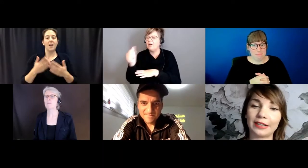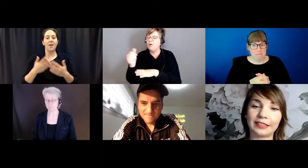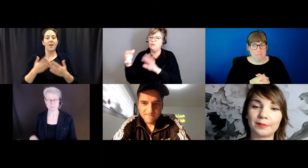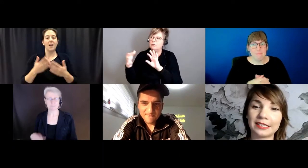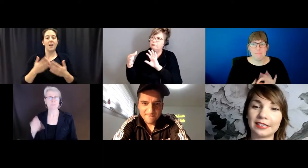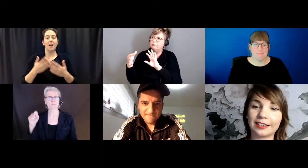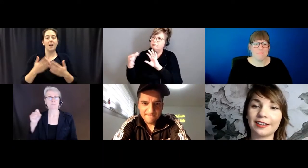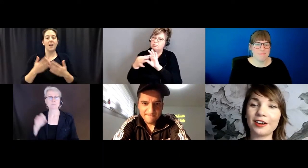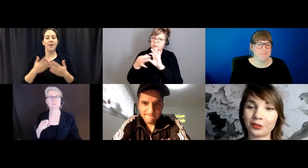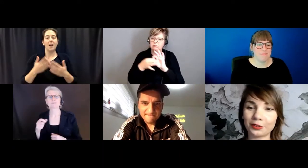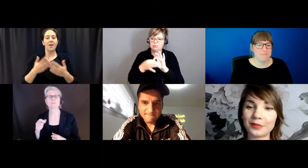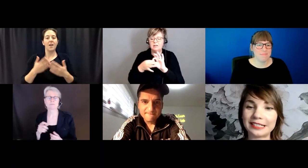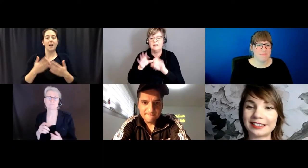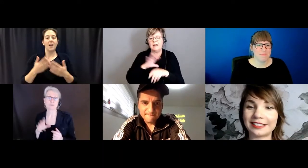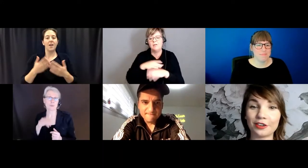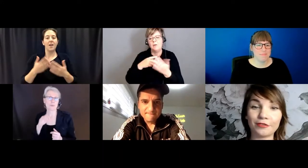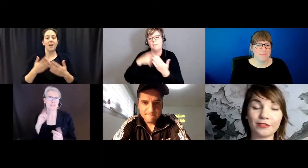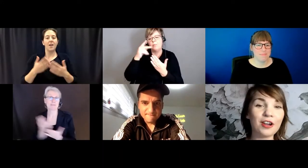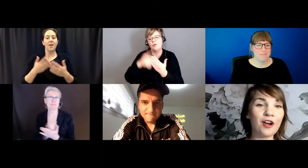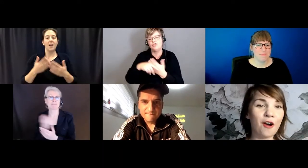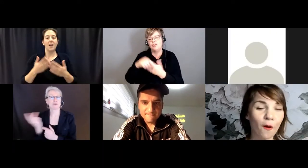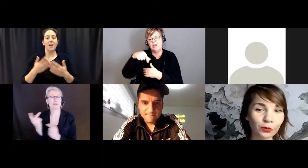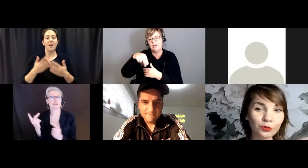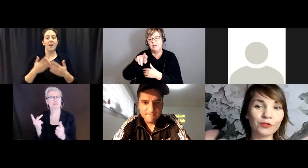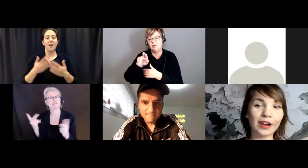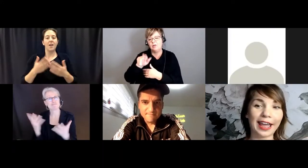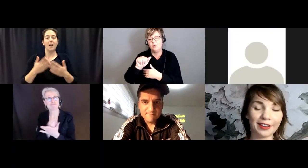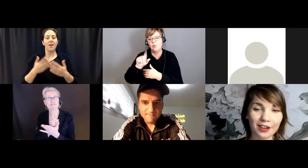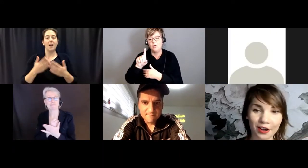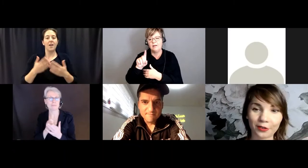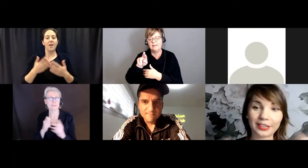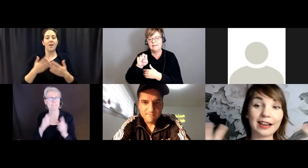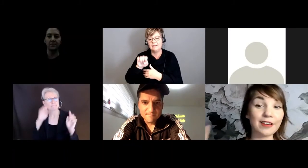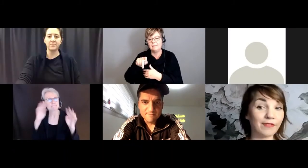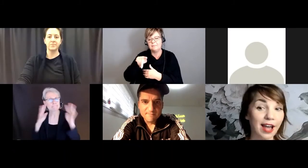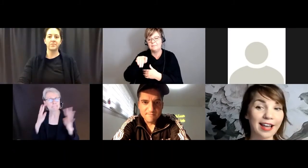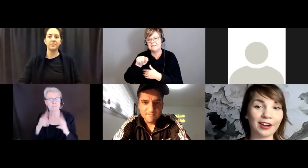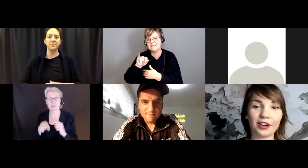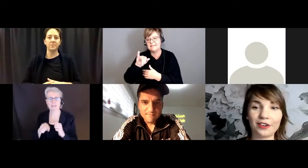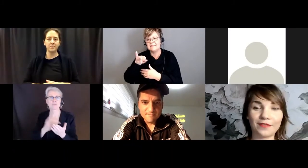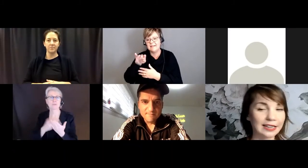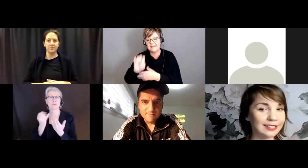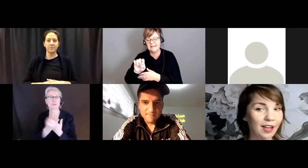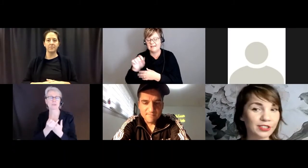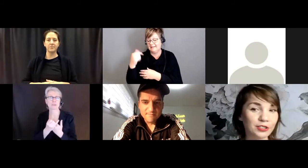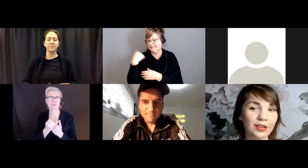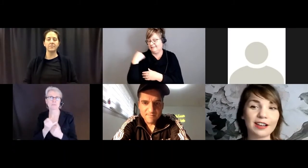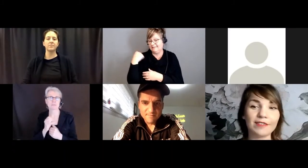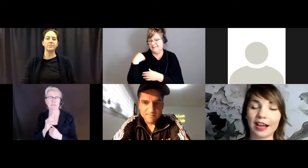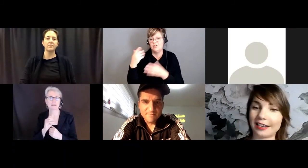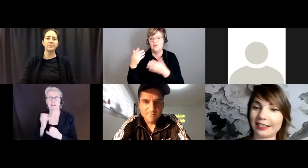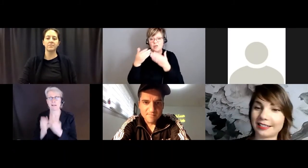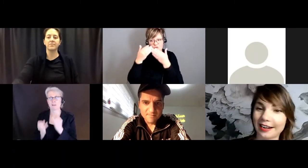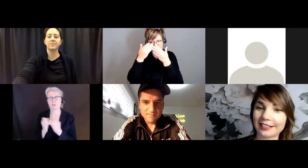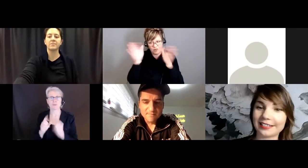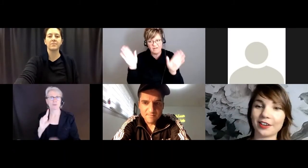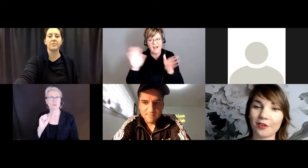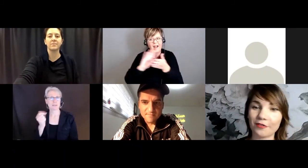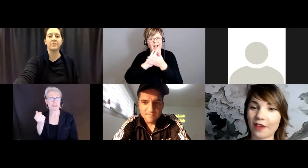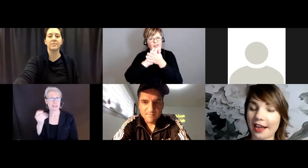THE LAST PROJECT, THERE IS A NEW PROJECT SINCE 2019, AND NOW WE ARE GOING TOWARDS VISUAL